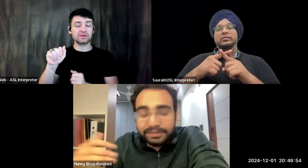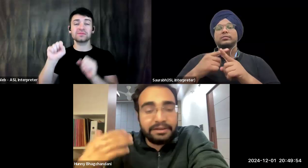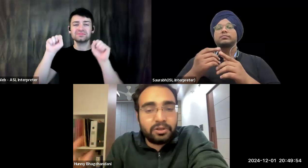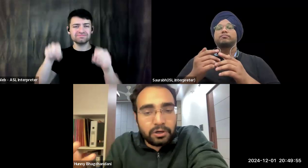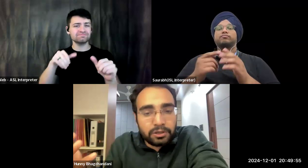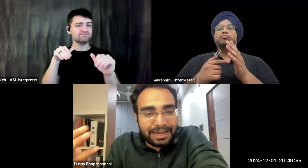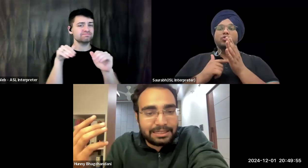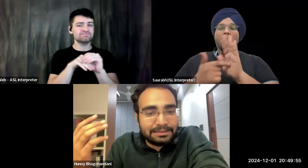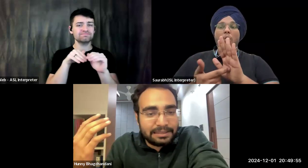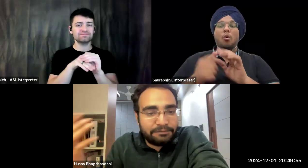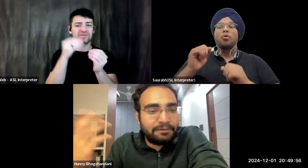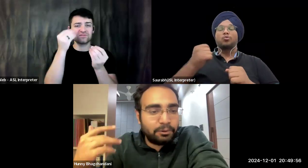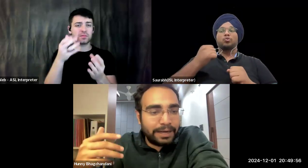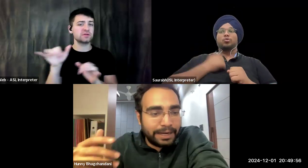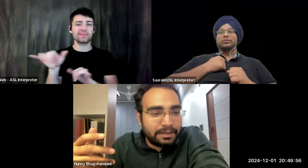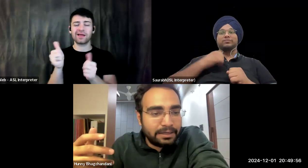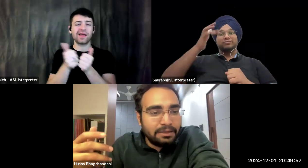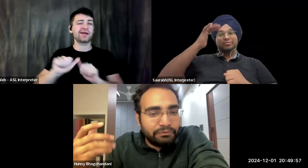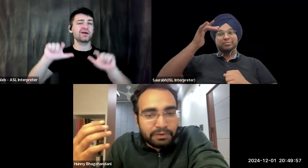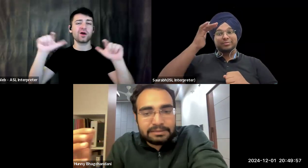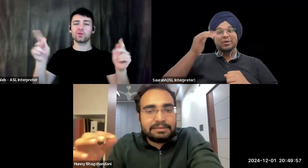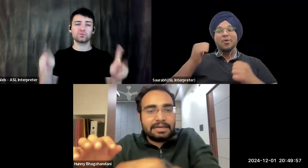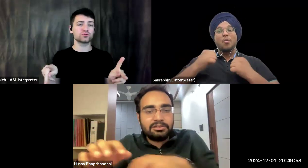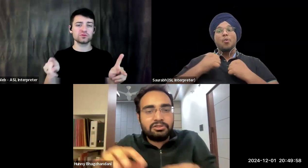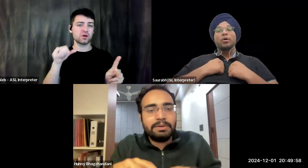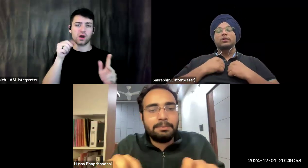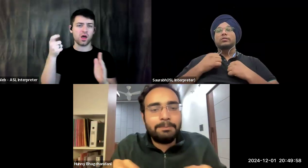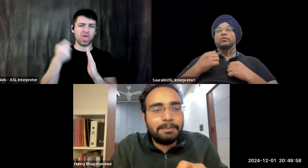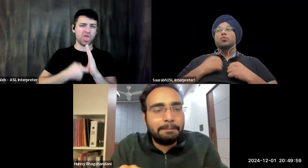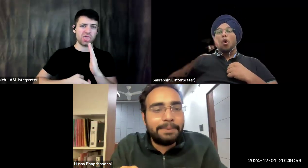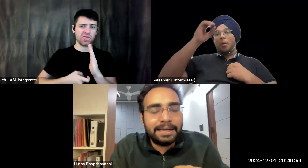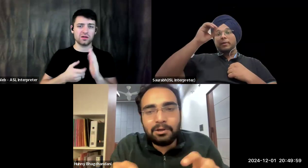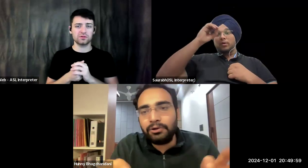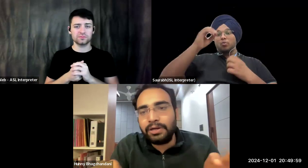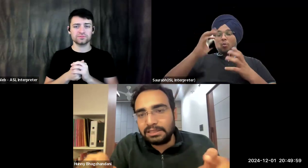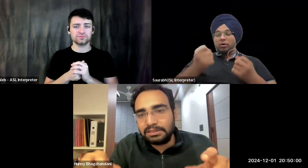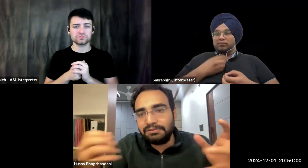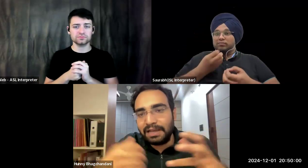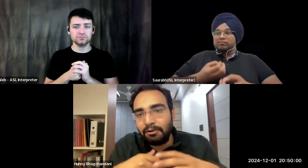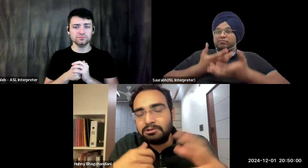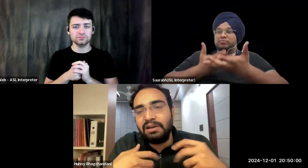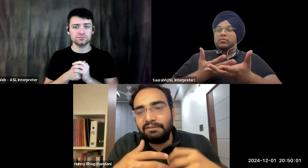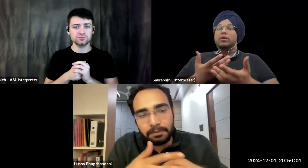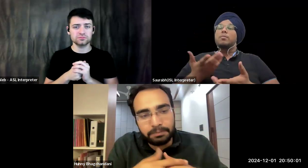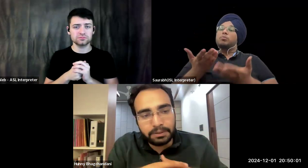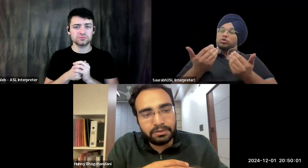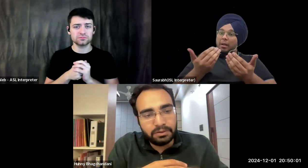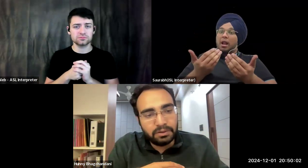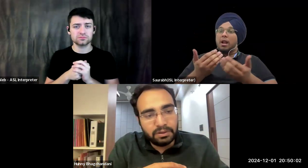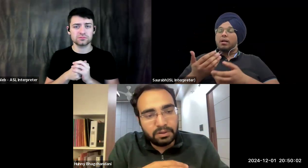their thoughts if they want to write. There are so many braille note takers which we have also developed.